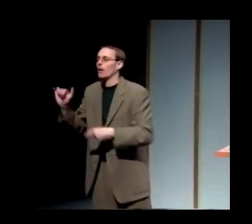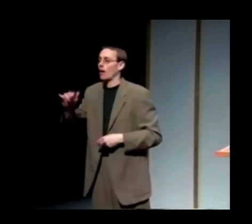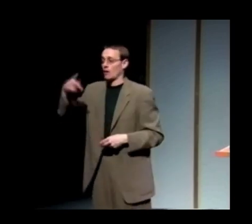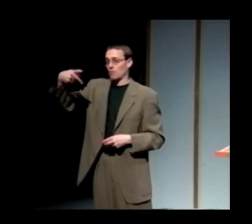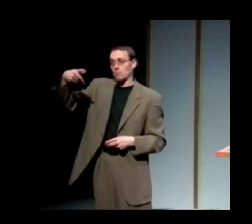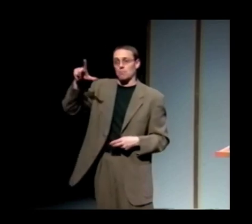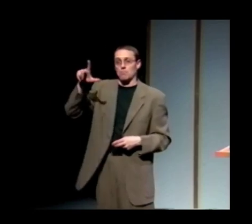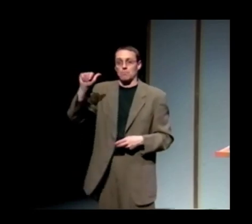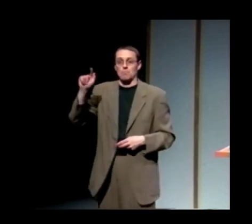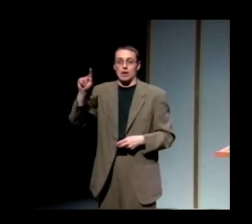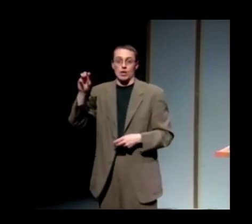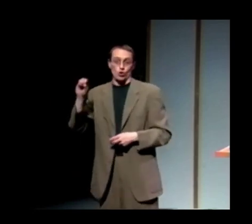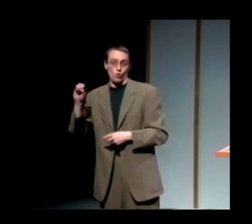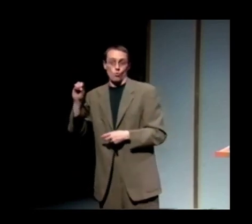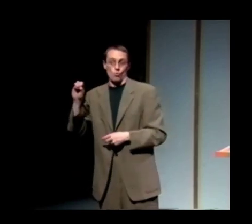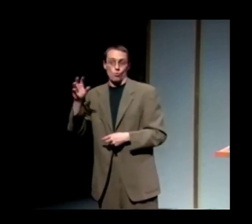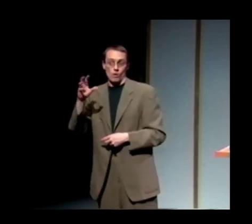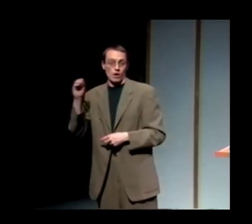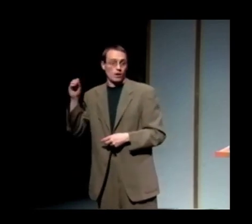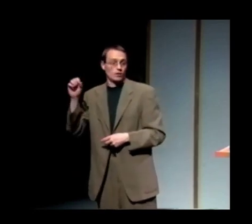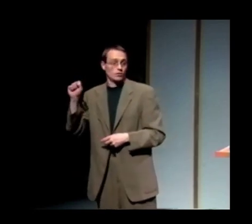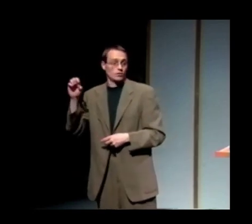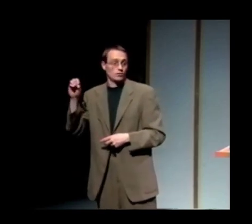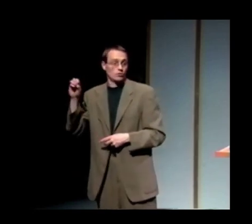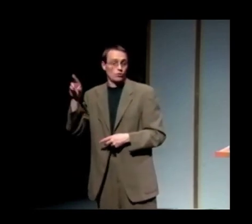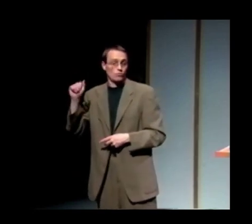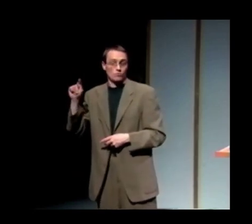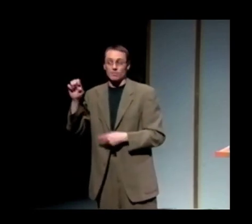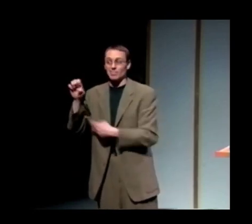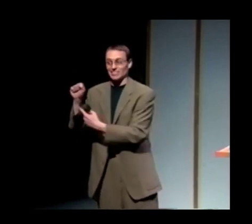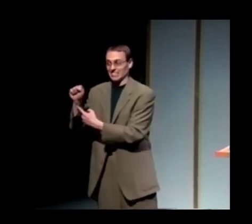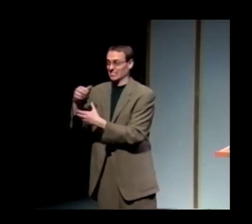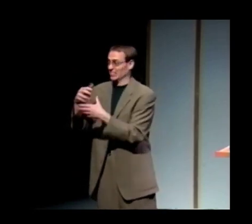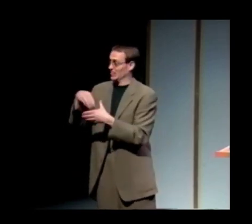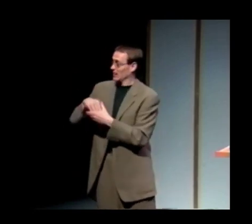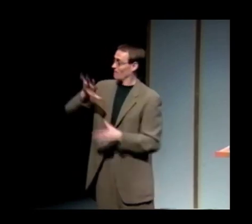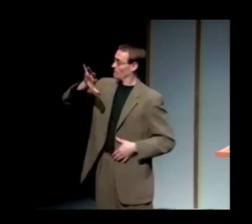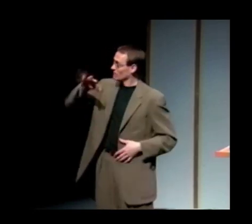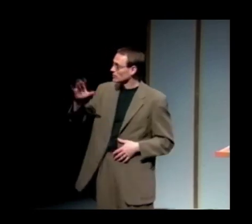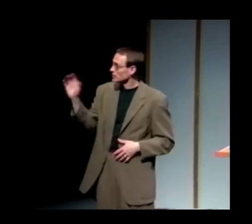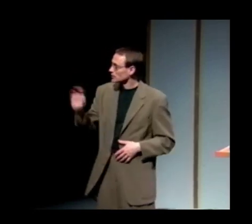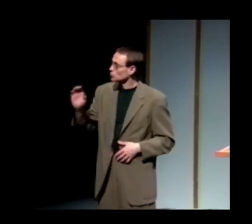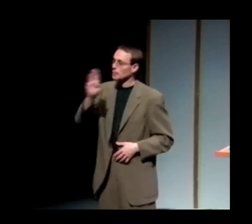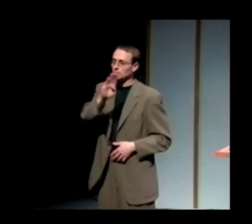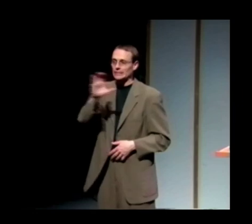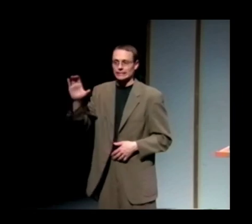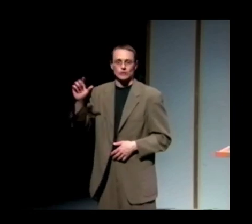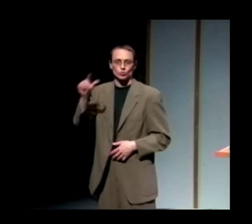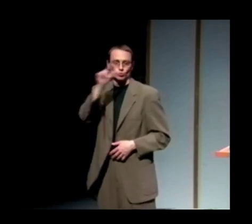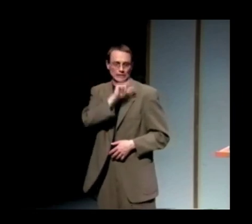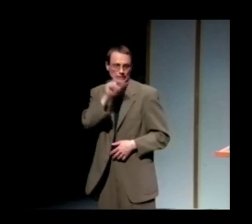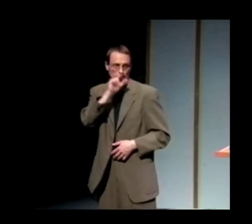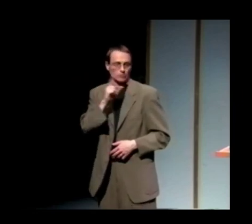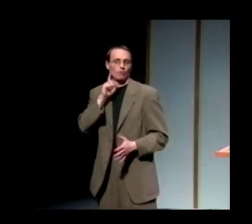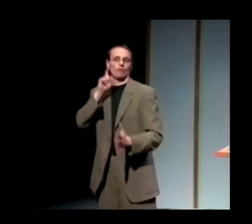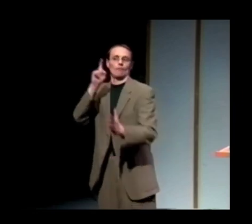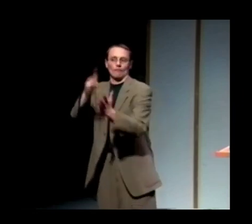PHILOSOPHERS LIKE PLATO AND ARISTOTLE-- ARISTOCRANES,